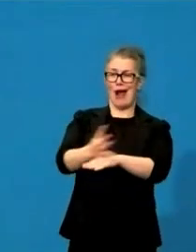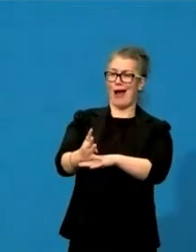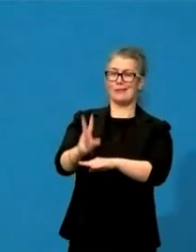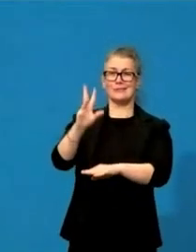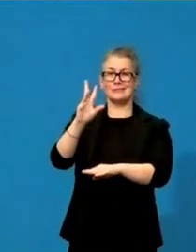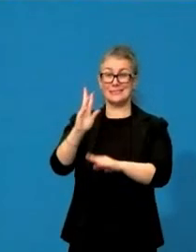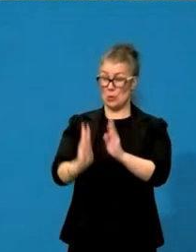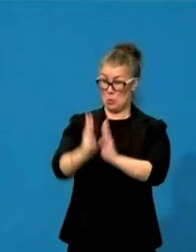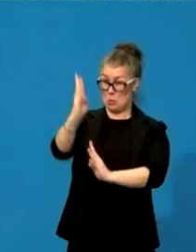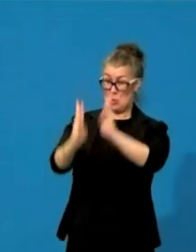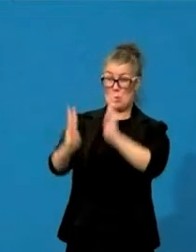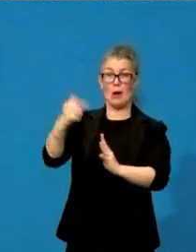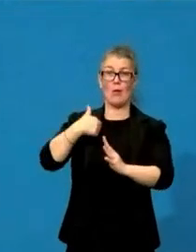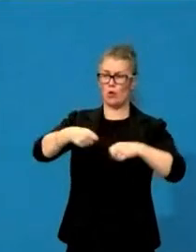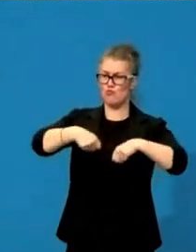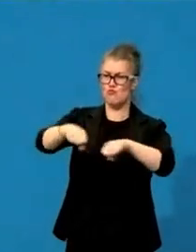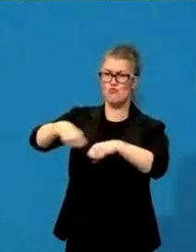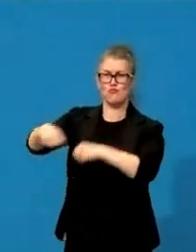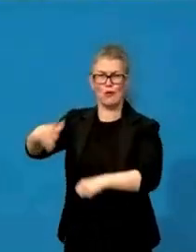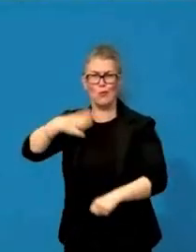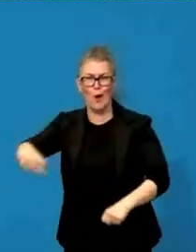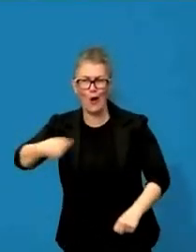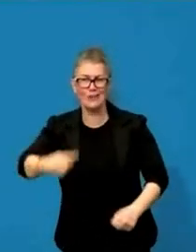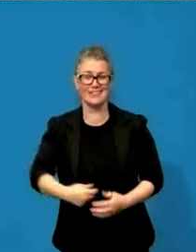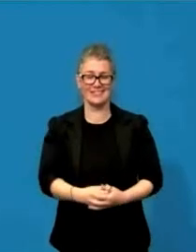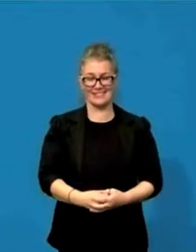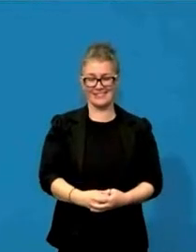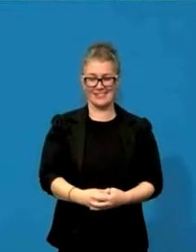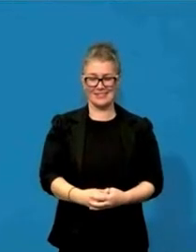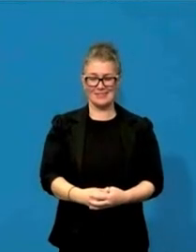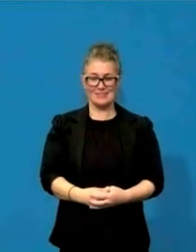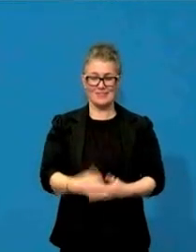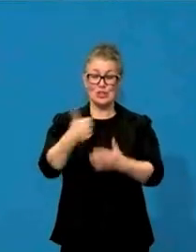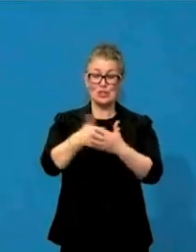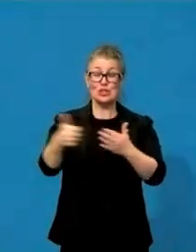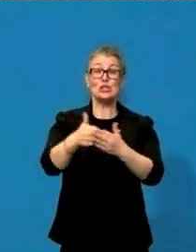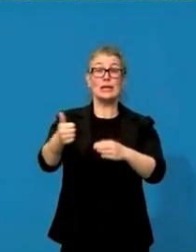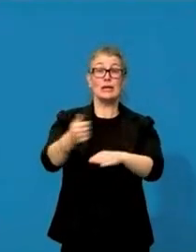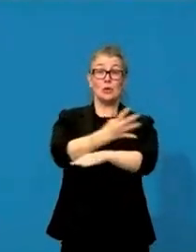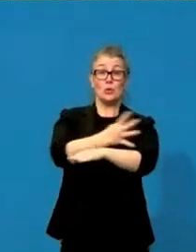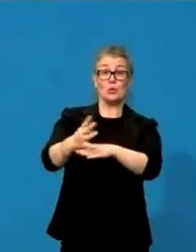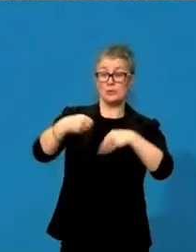I just want to cut it." I mostly cut grass because it's very important because you don't